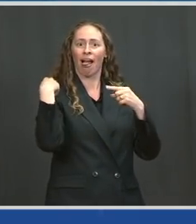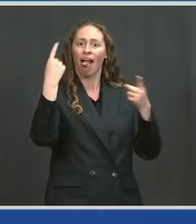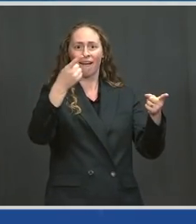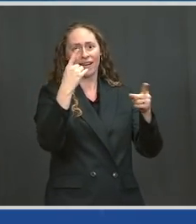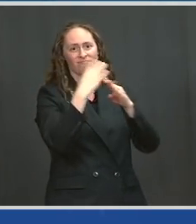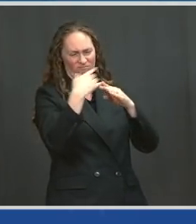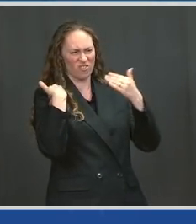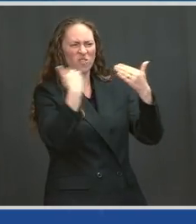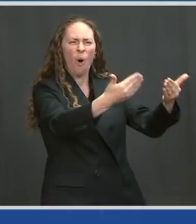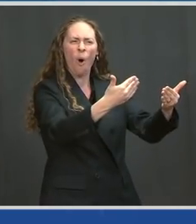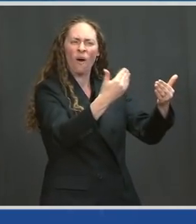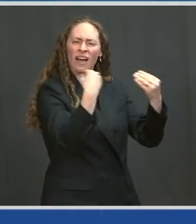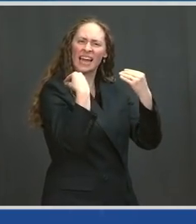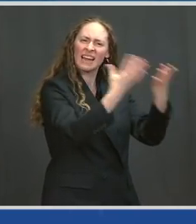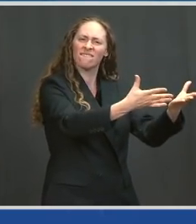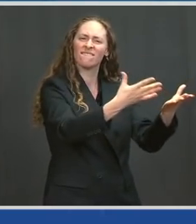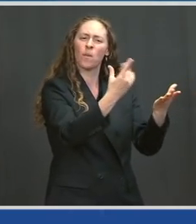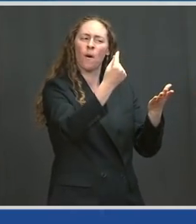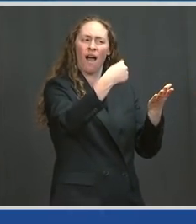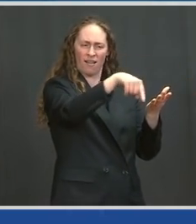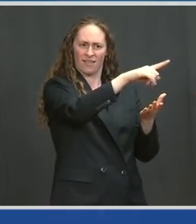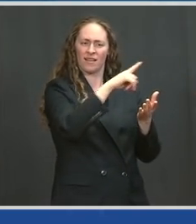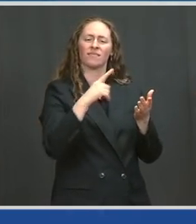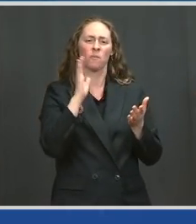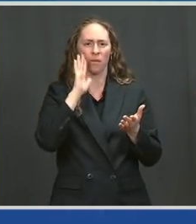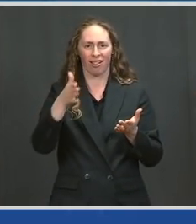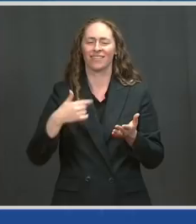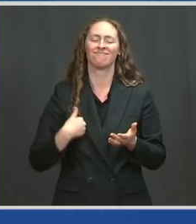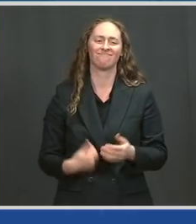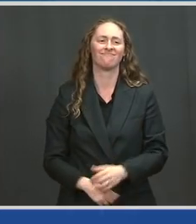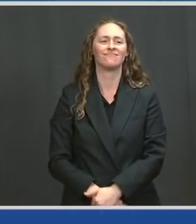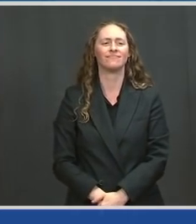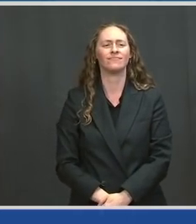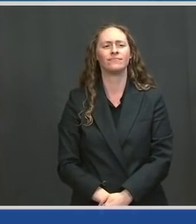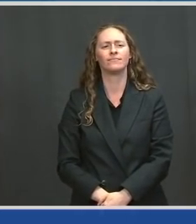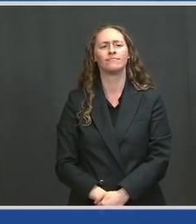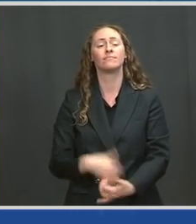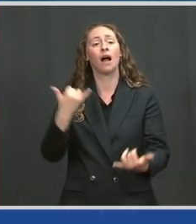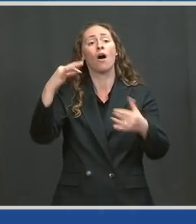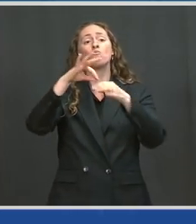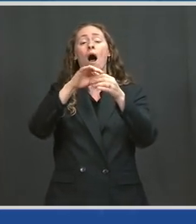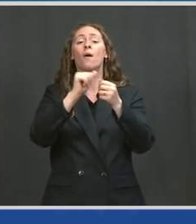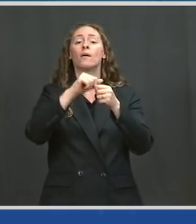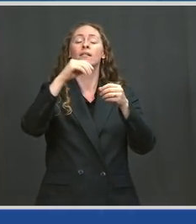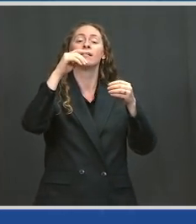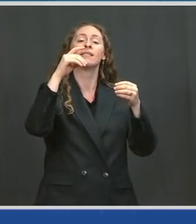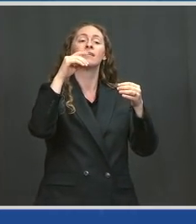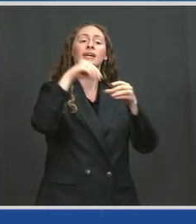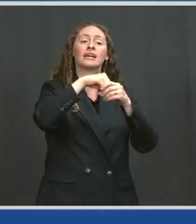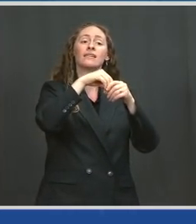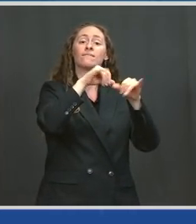So instead of just talking about infrastructure, let's go to about the business